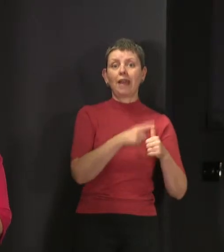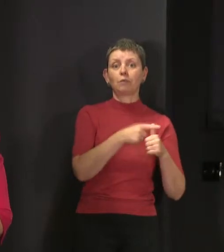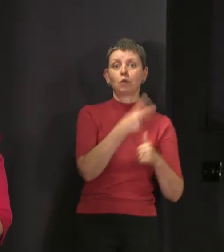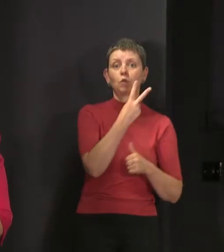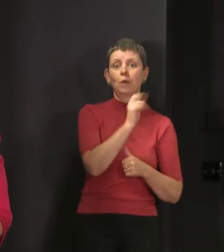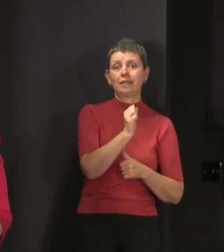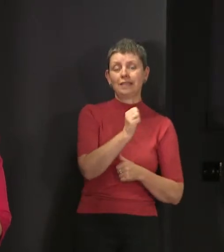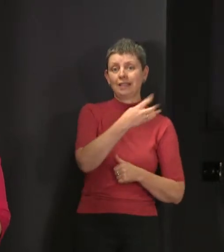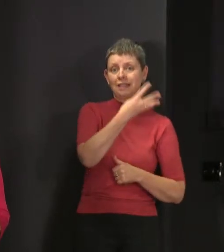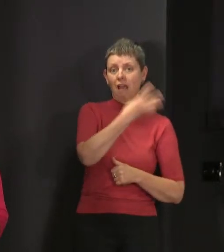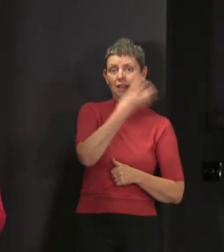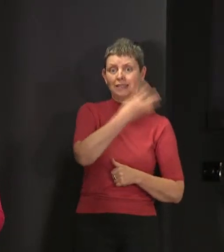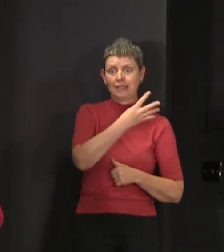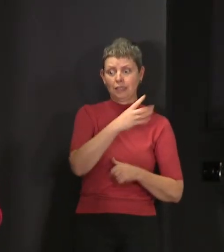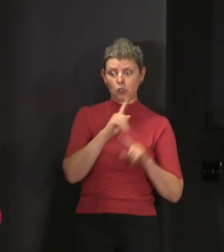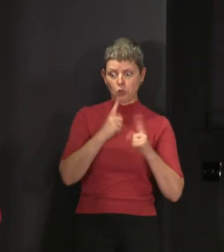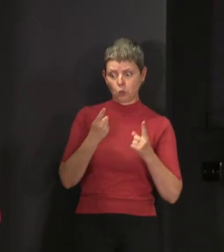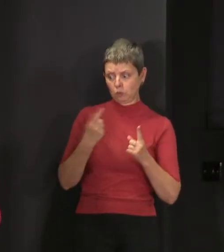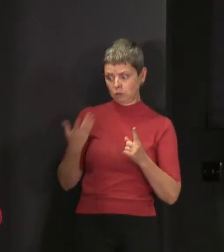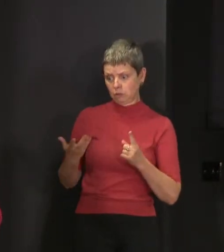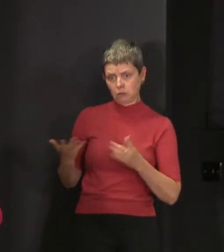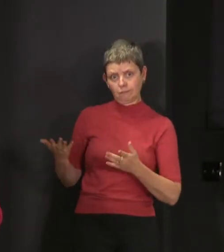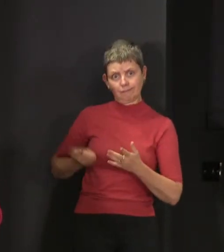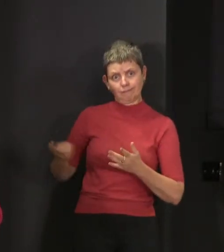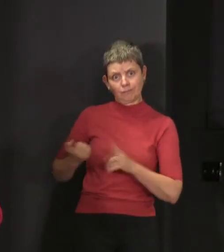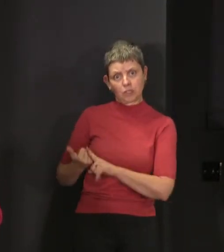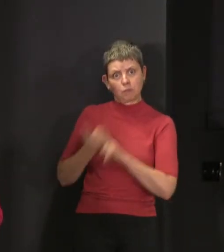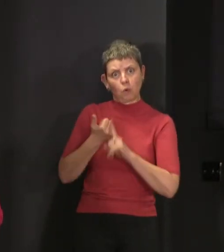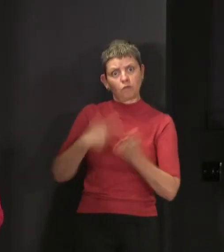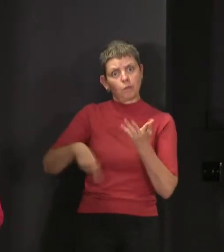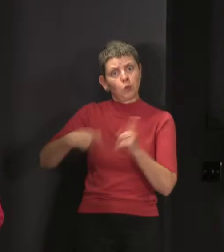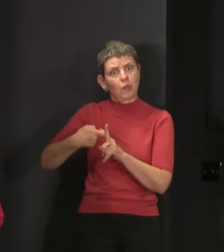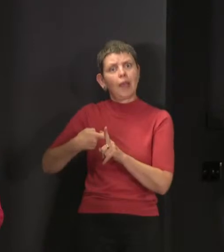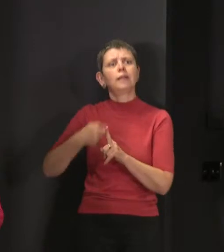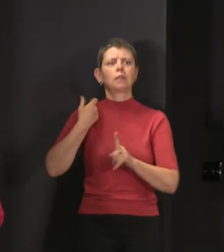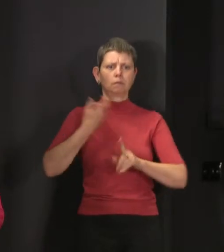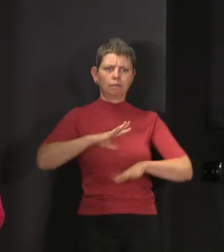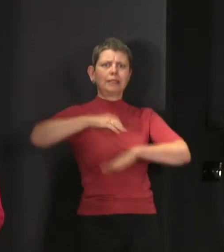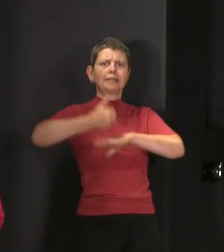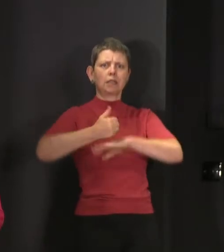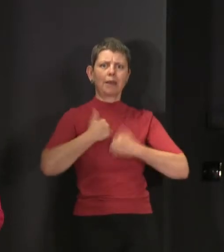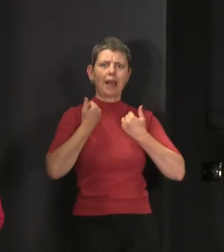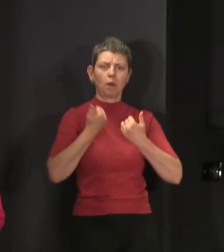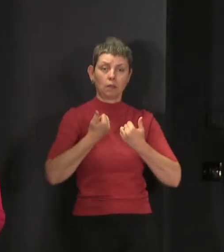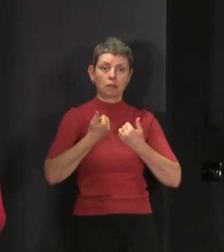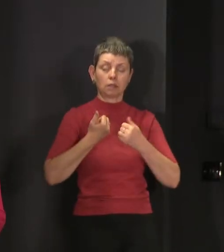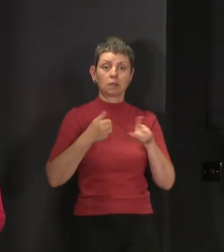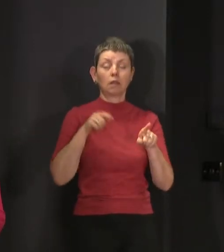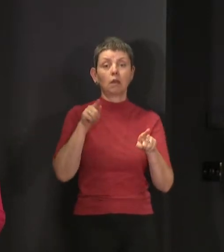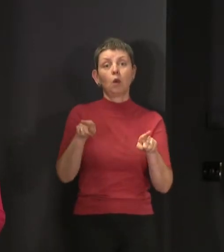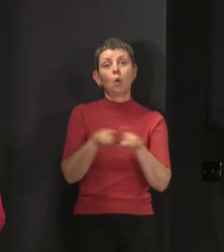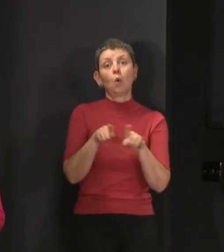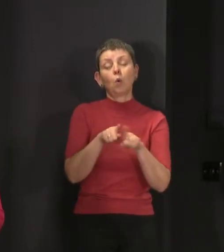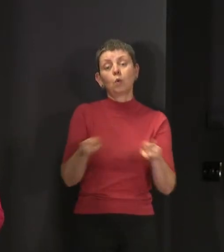give further support to our tourism industry we also repurposed £3 million of this fund to support bed-and-breakfast and other small